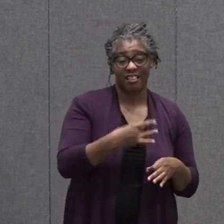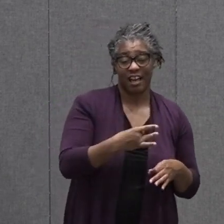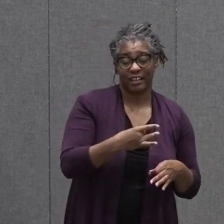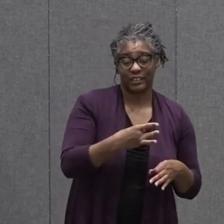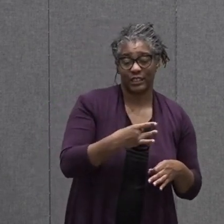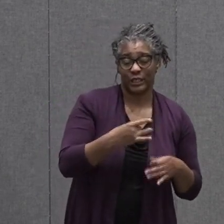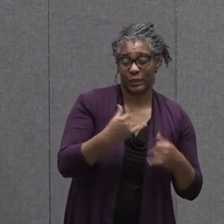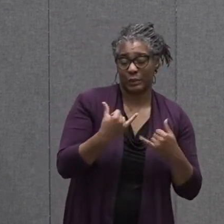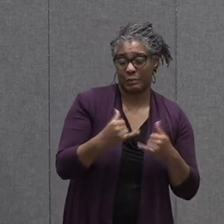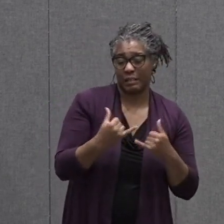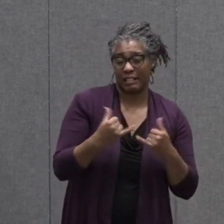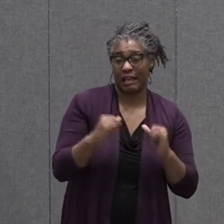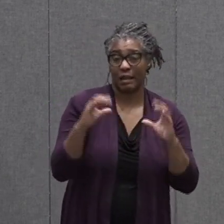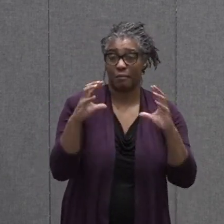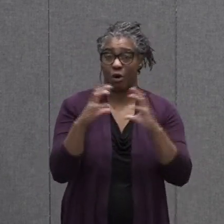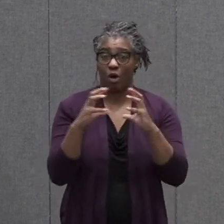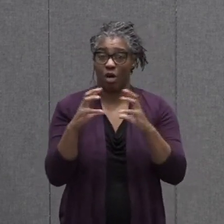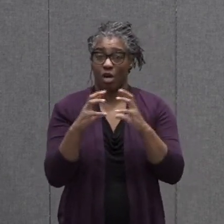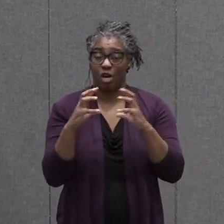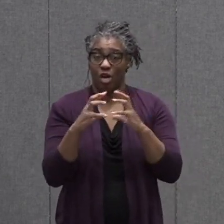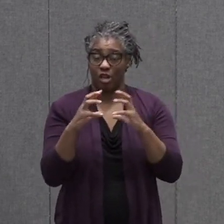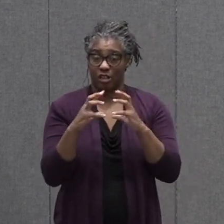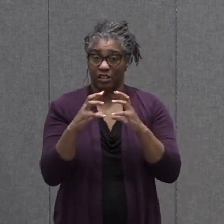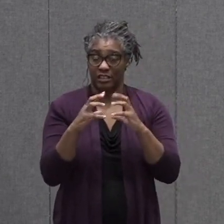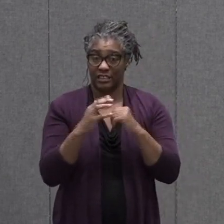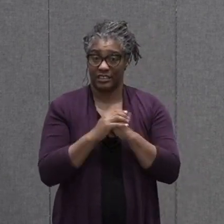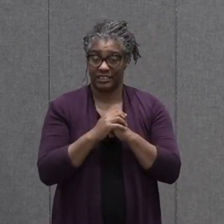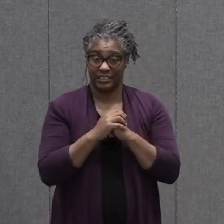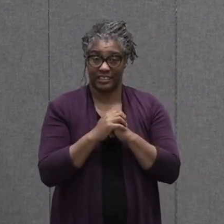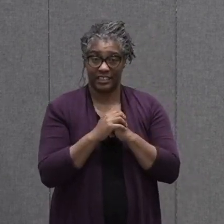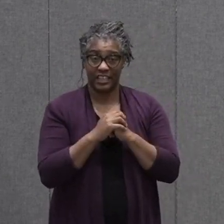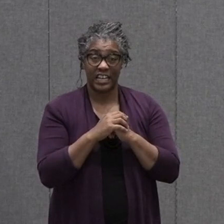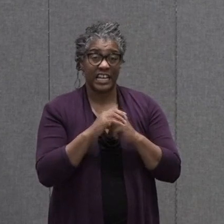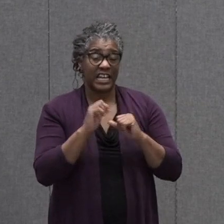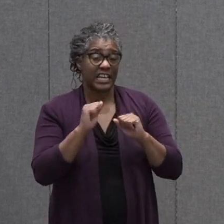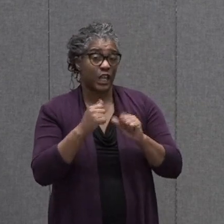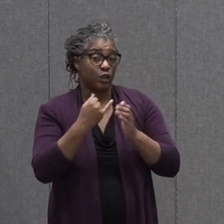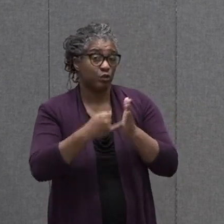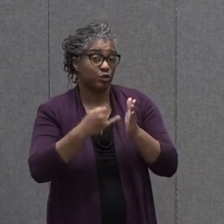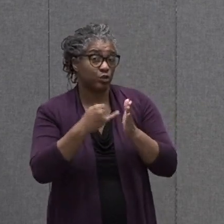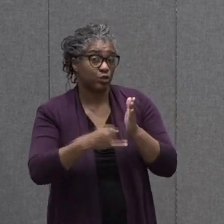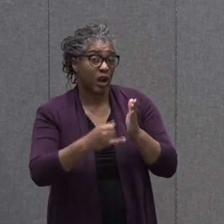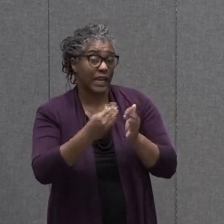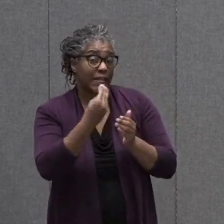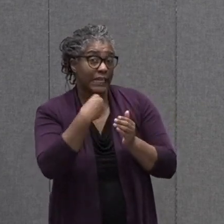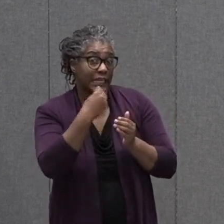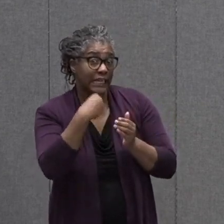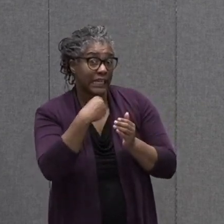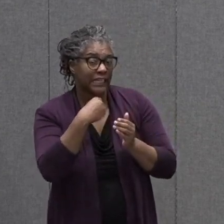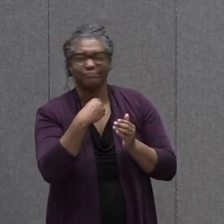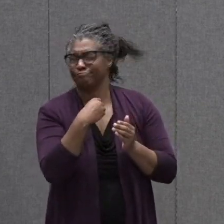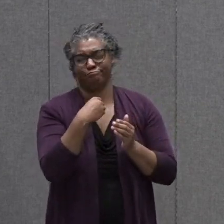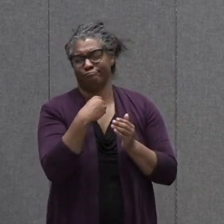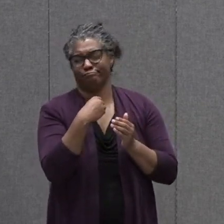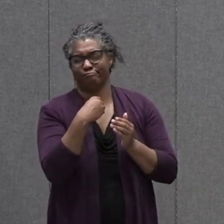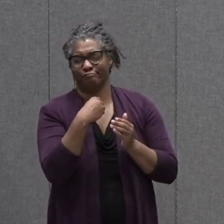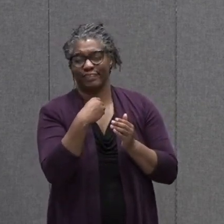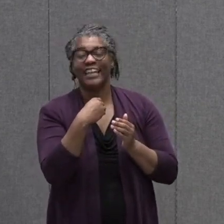That wouldn't go well together. So I need to draw a picture, about the sentence that I write. Something that I like to play,